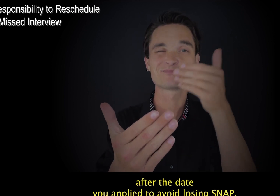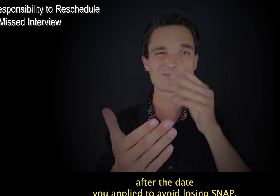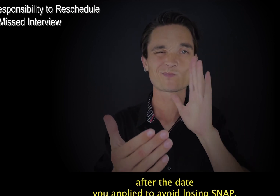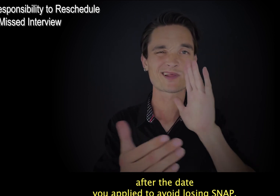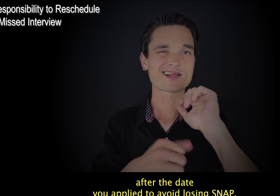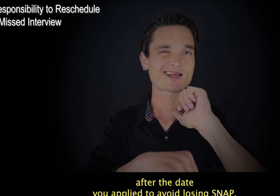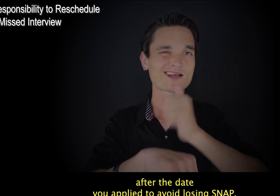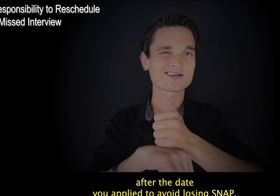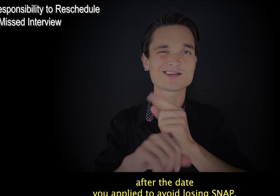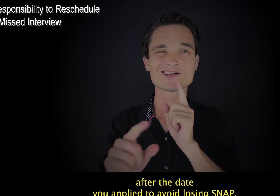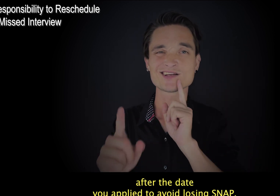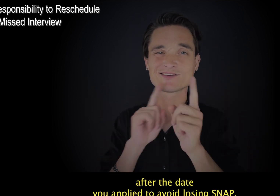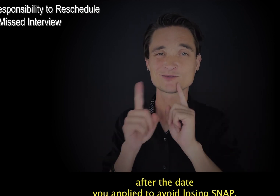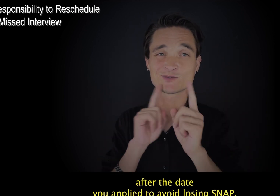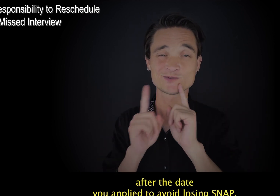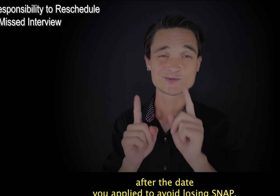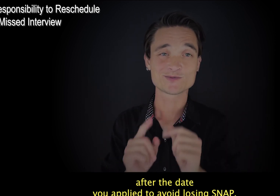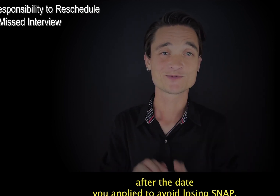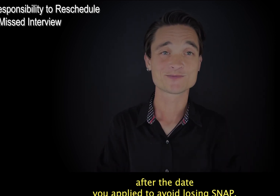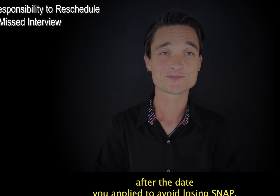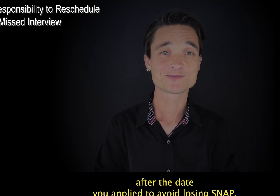after the date you applied to avoid losing SNAP.